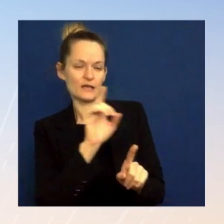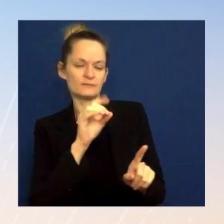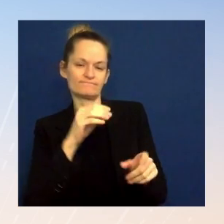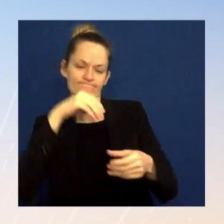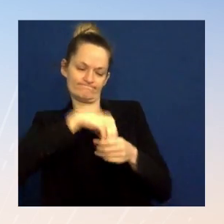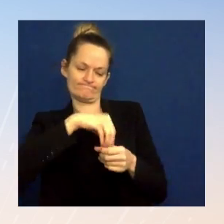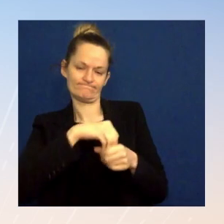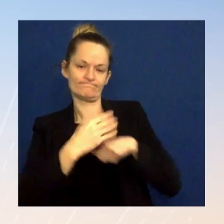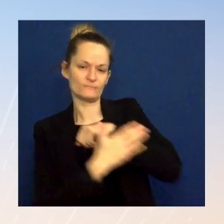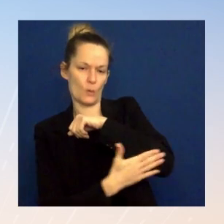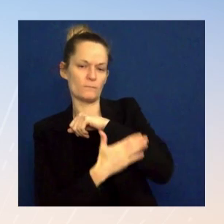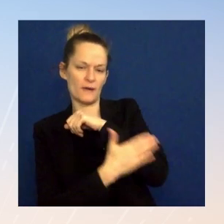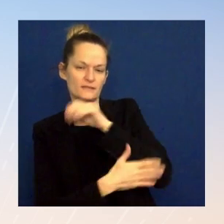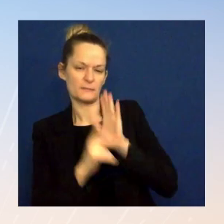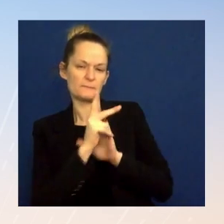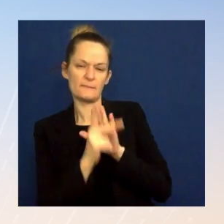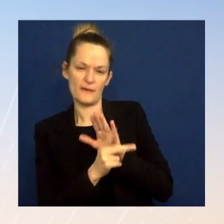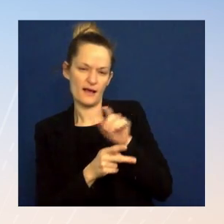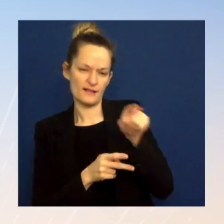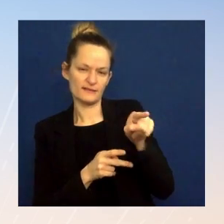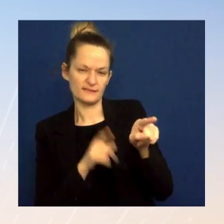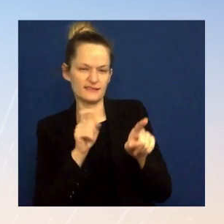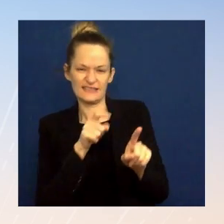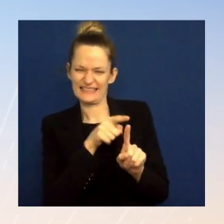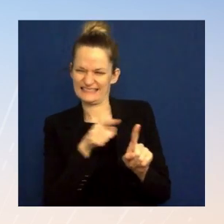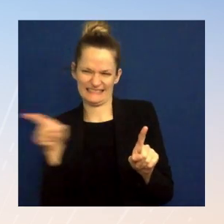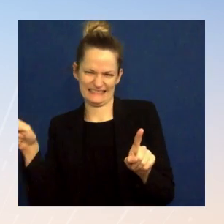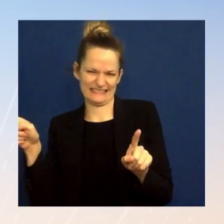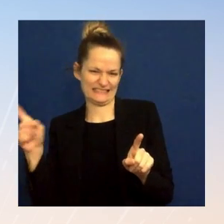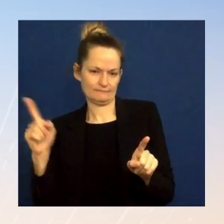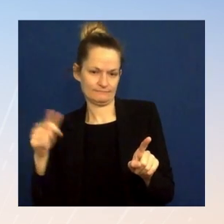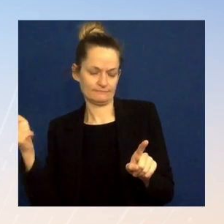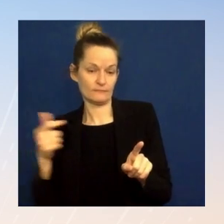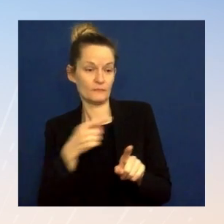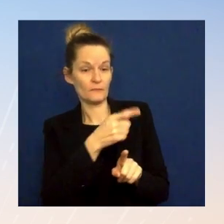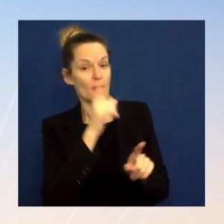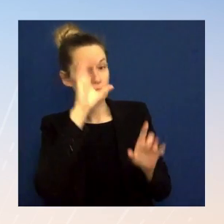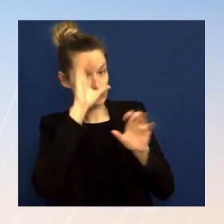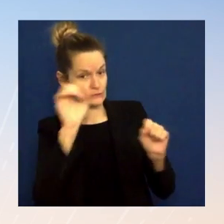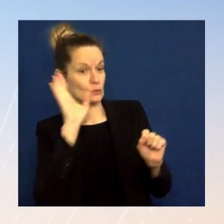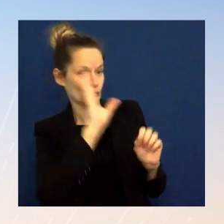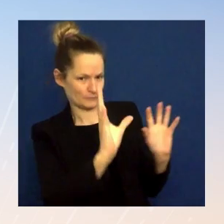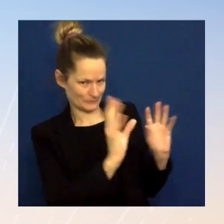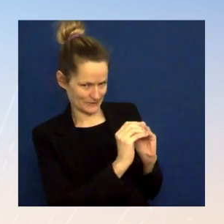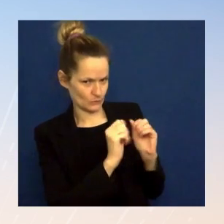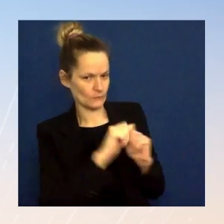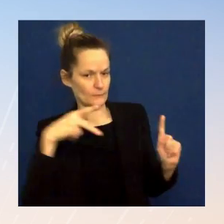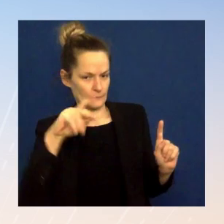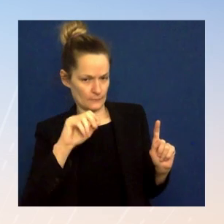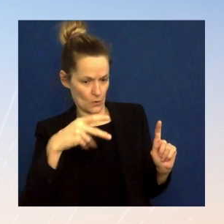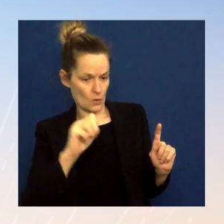first, there'll be the obvious personal dimension. The President and the Pope have met three times before. This will be their fourth meeting. They've exchanged letters.